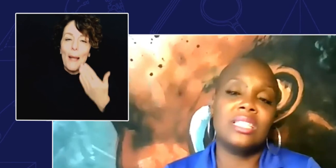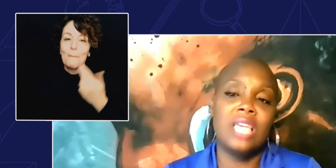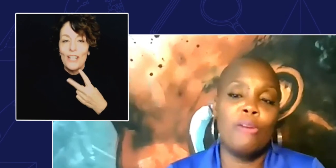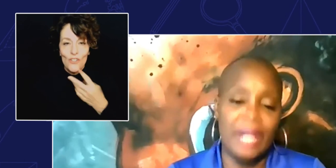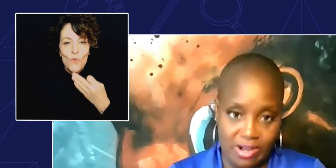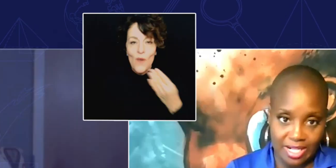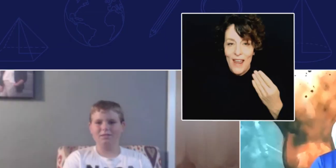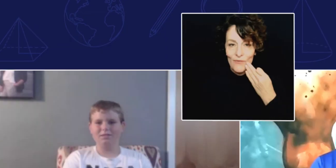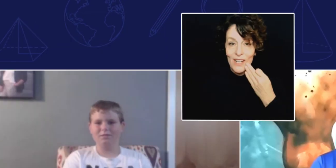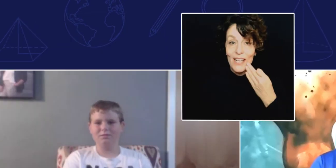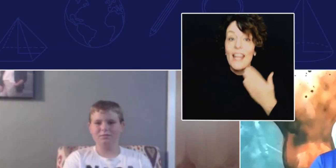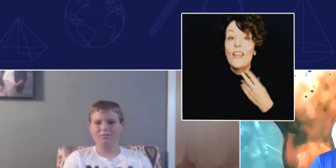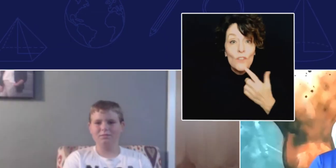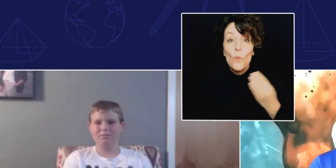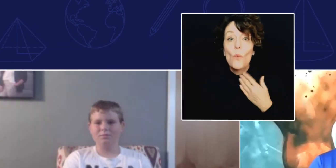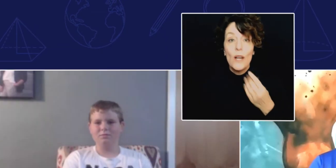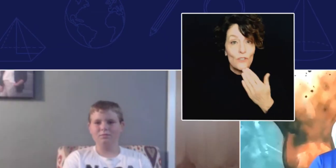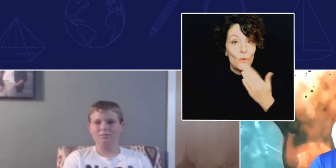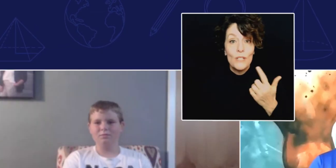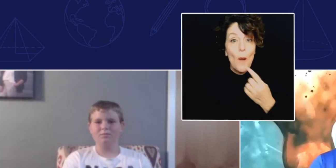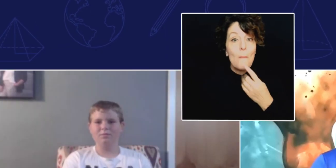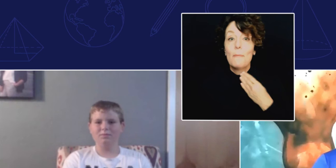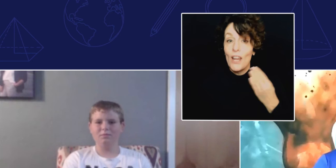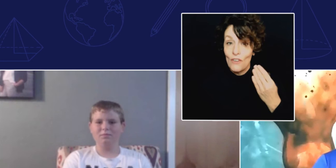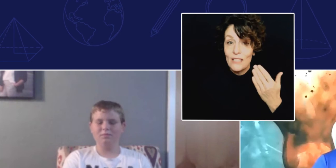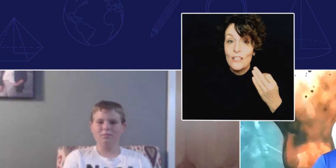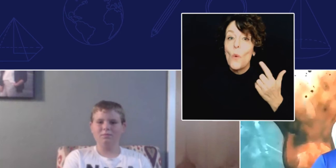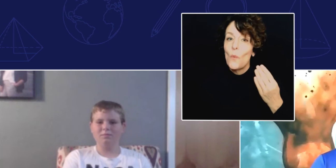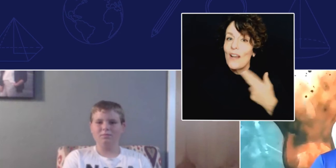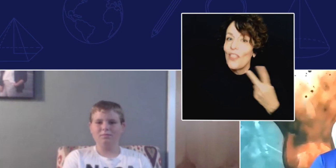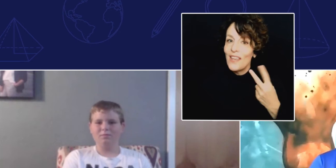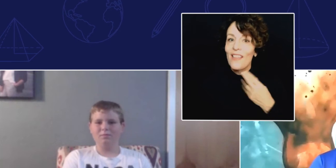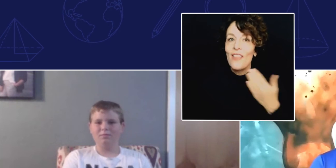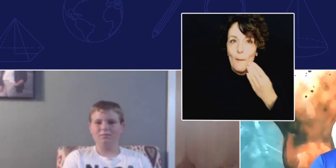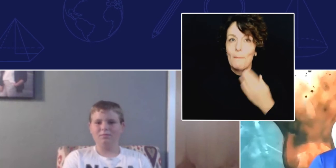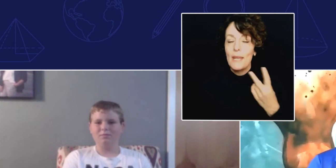So, if you wanted to tell parents... like, one thing, right?